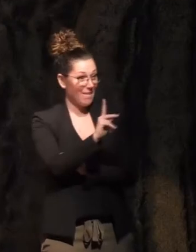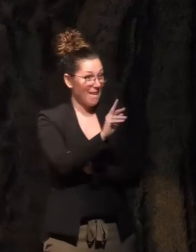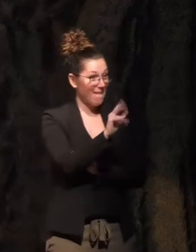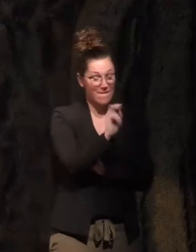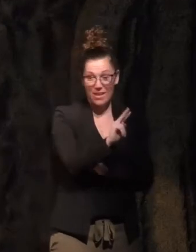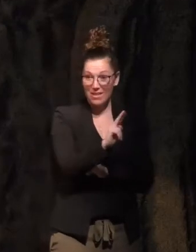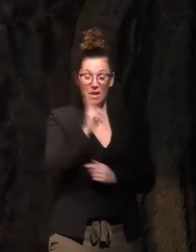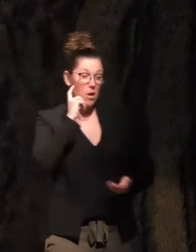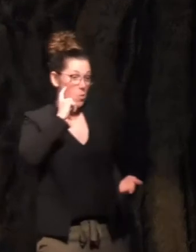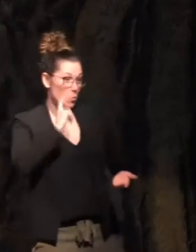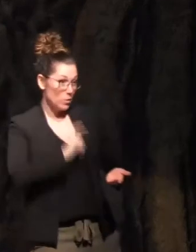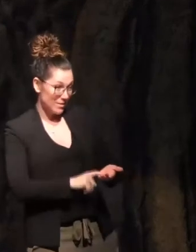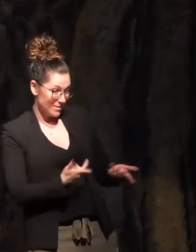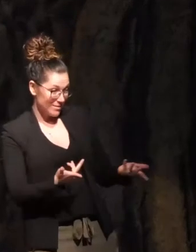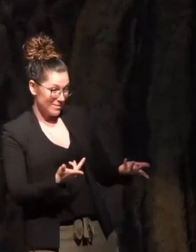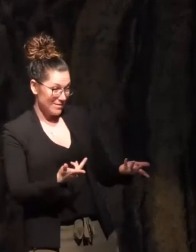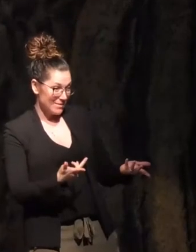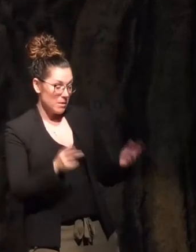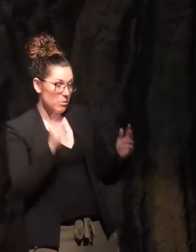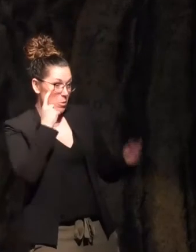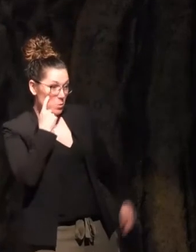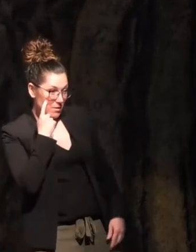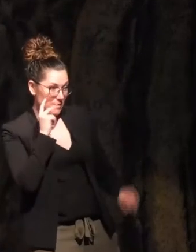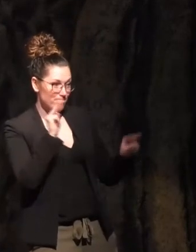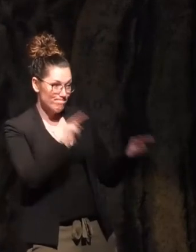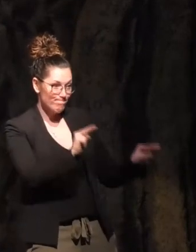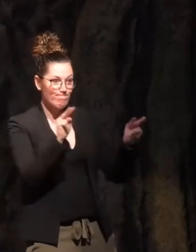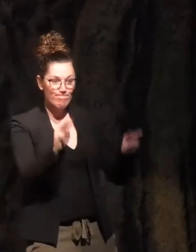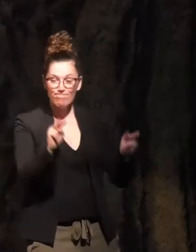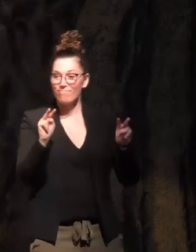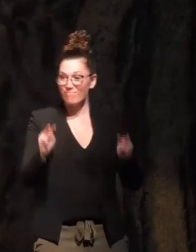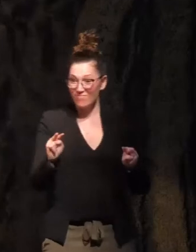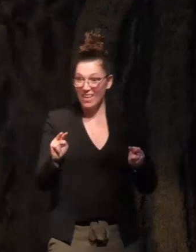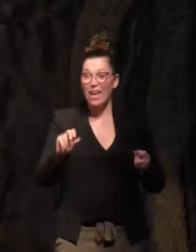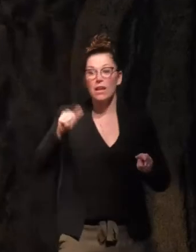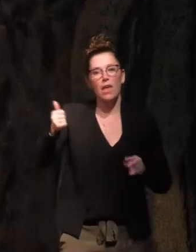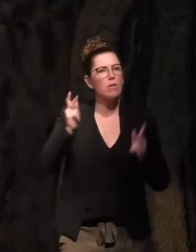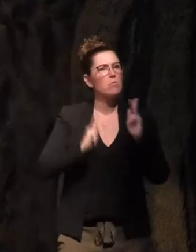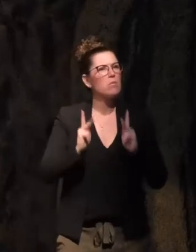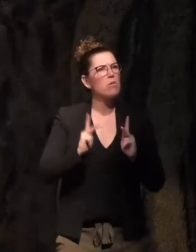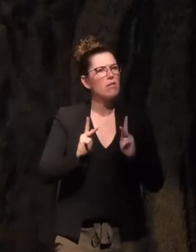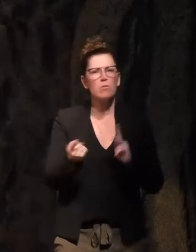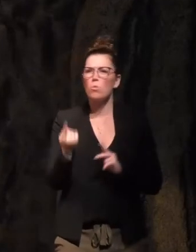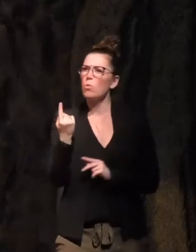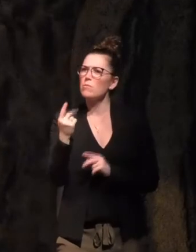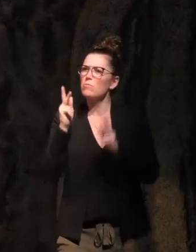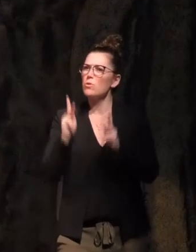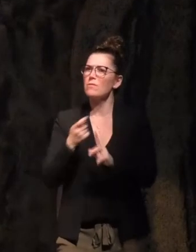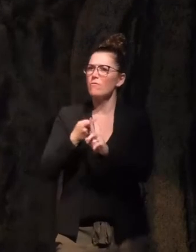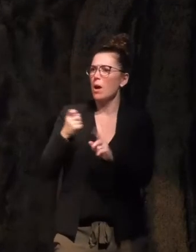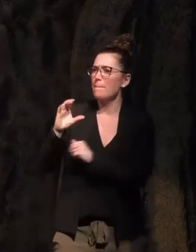with Ashlie Corcoran, and Peter Cathie White from the Arts Club and Daryl, and maybe someone else from the Citadel who I can't remember. The Citadel and the Arts Club